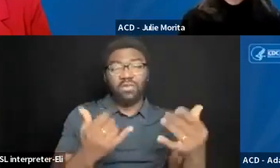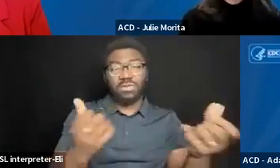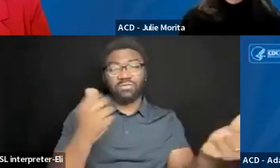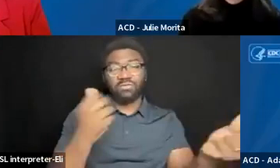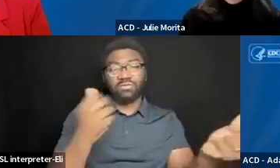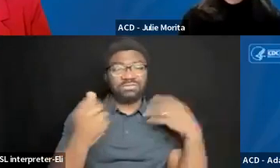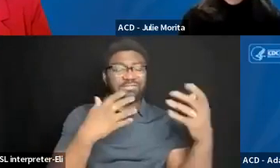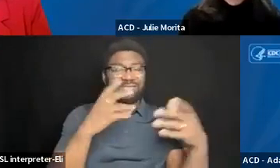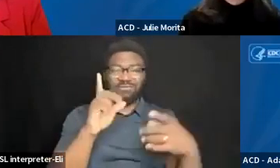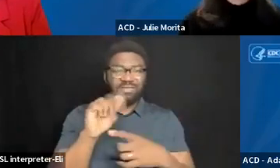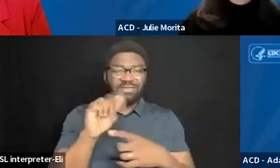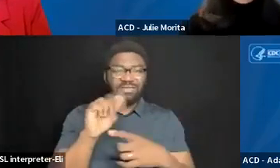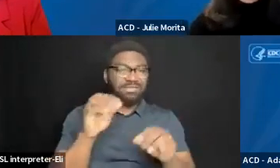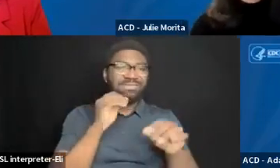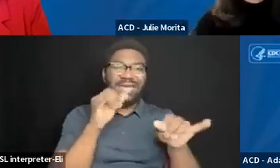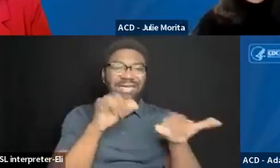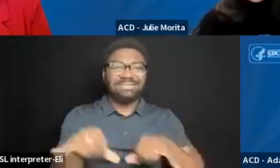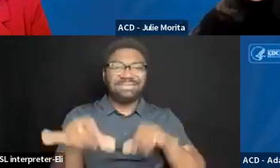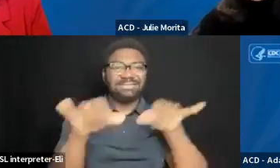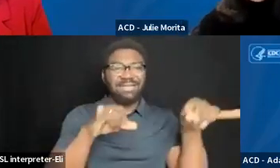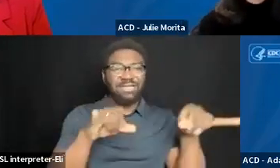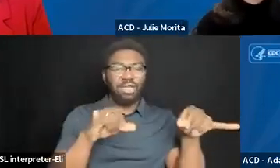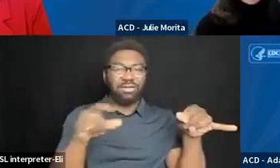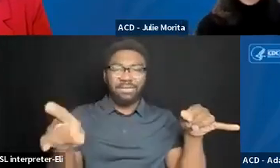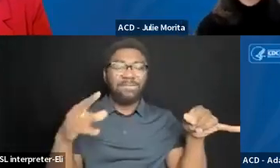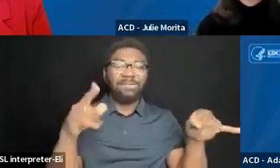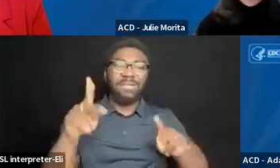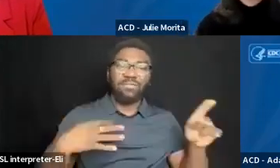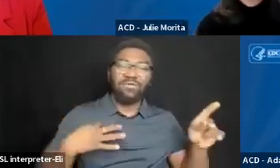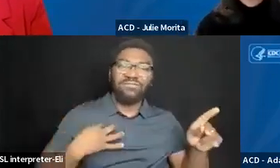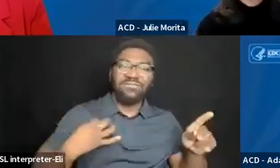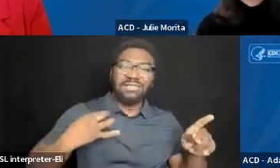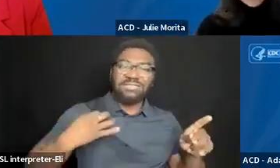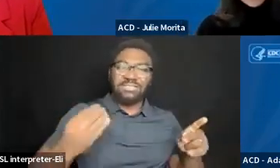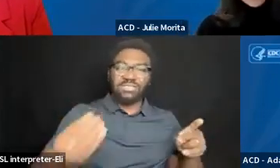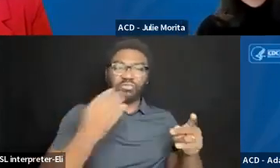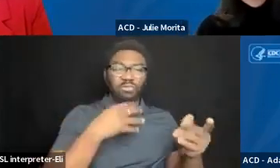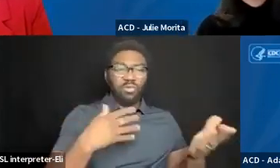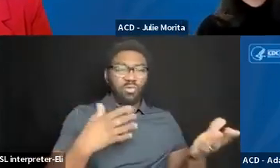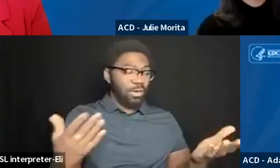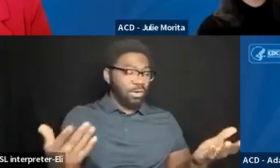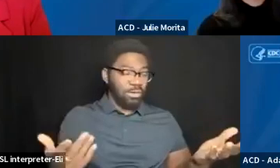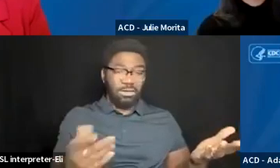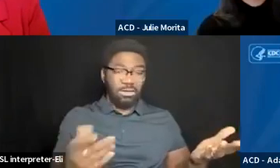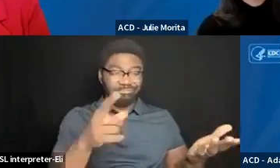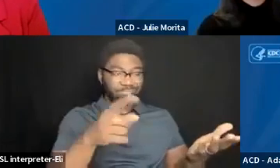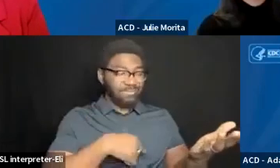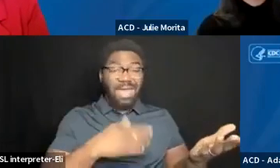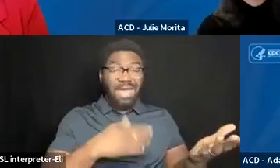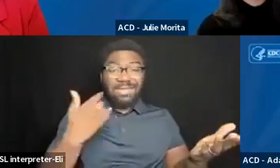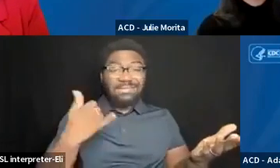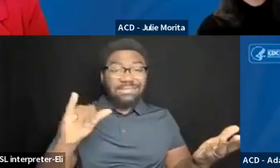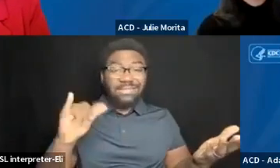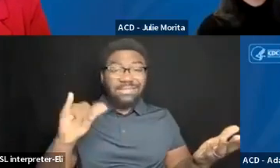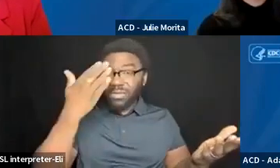that is voluntarily reported. I still don't know who is vaccinated in hospitals,